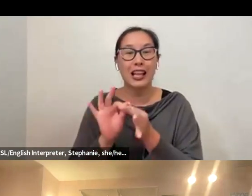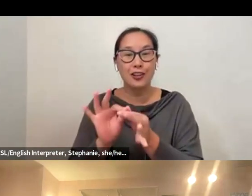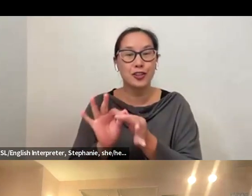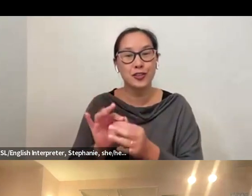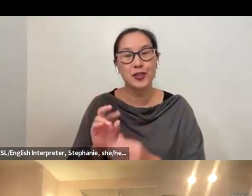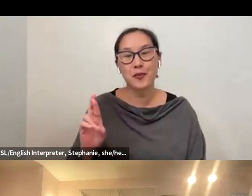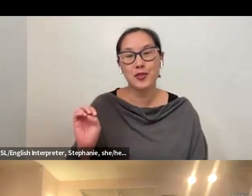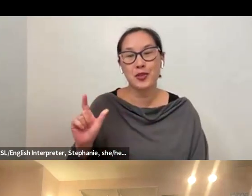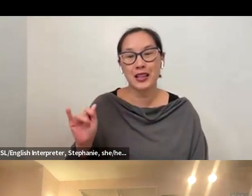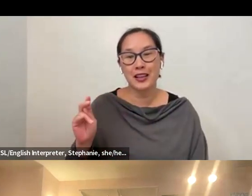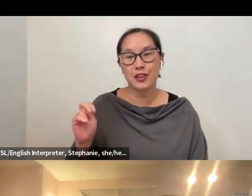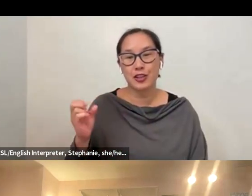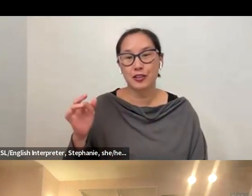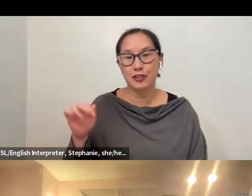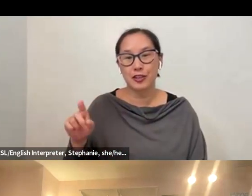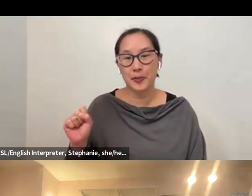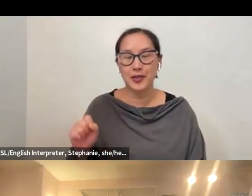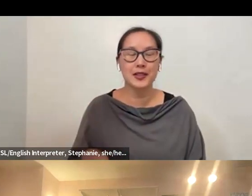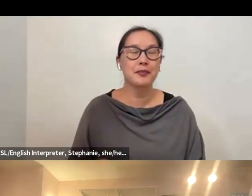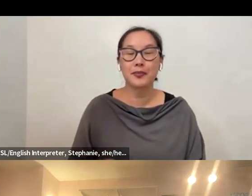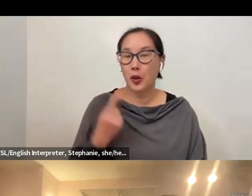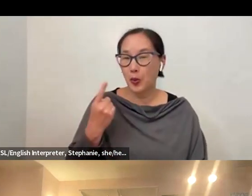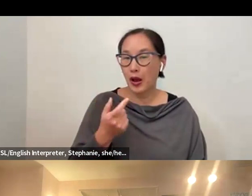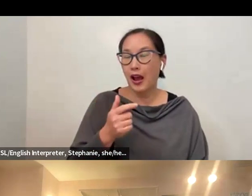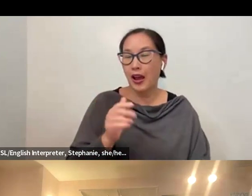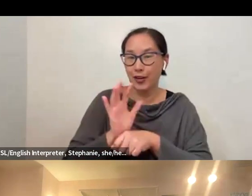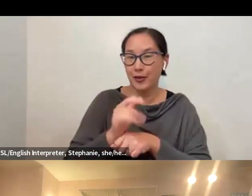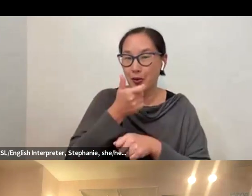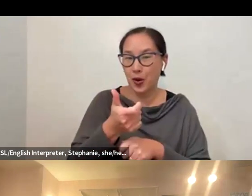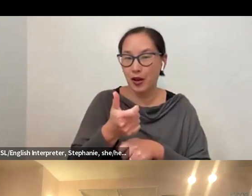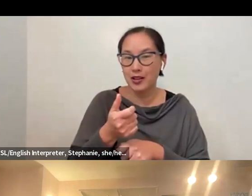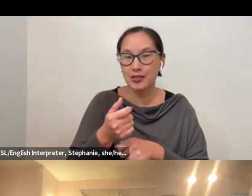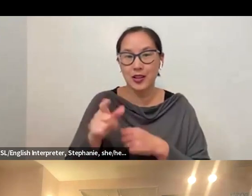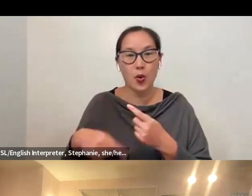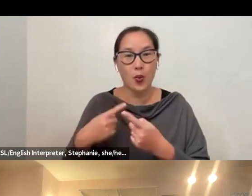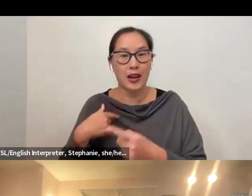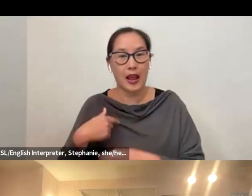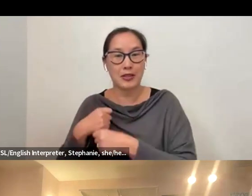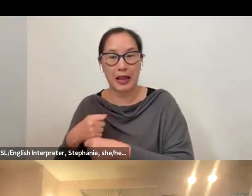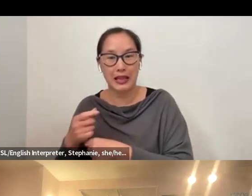a film that I watched when I was making I Told You So was, Jennifer Bridges